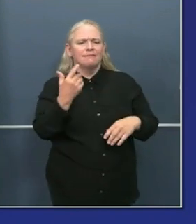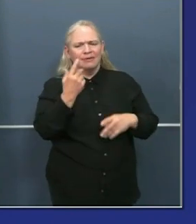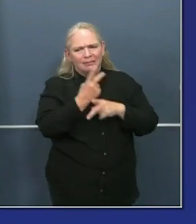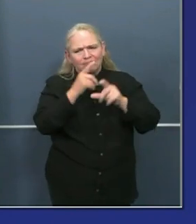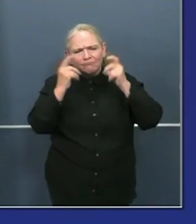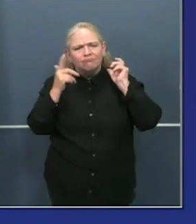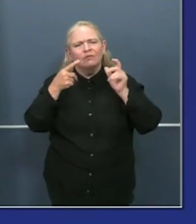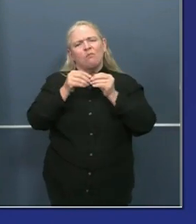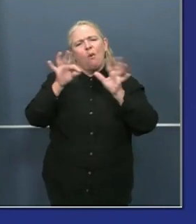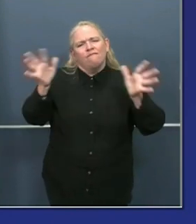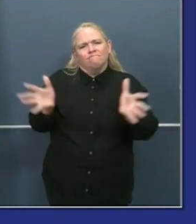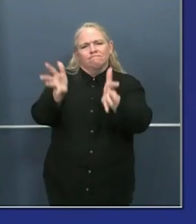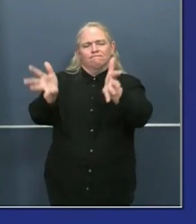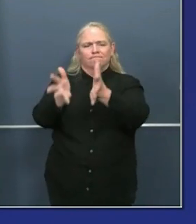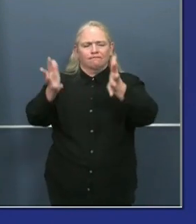ENFORCEMENT TO EITHER EDUCATE